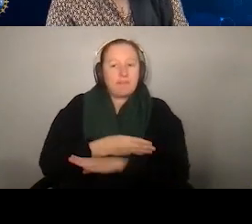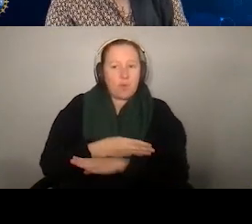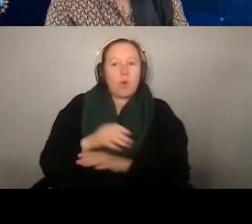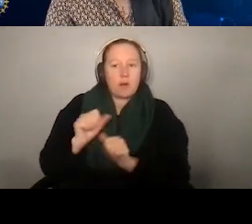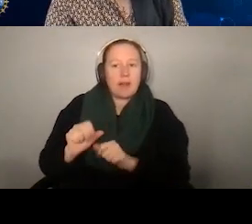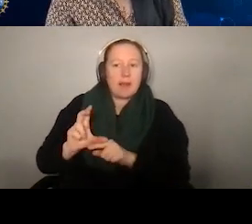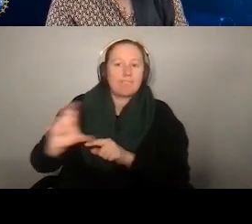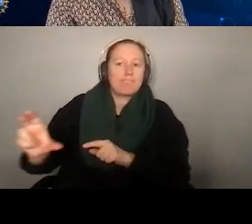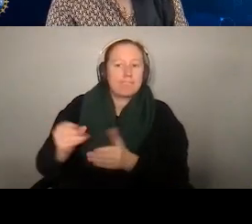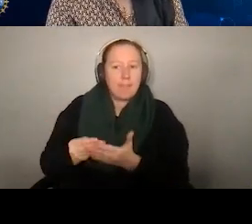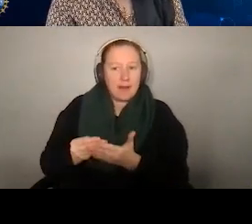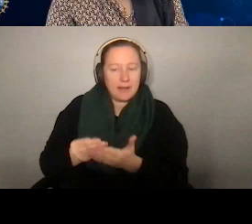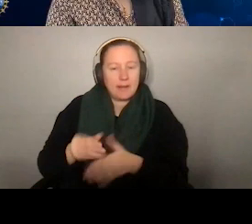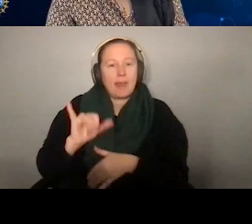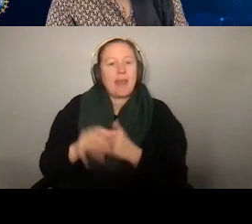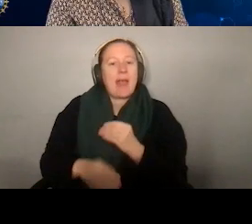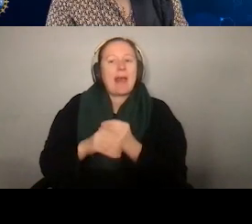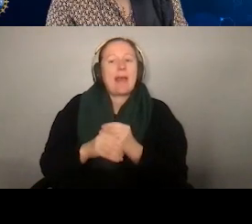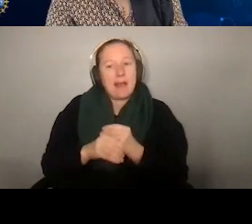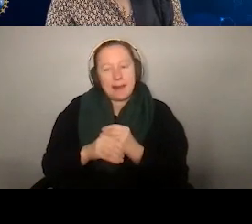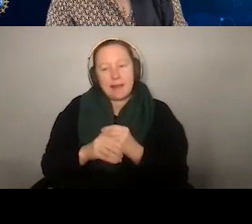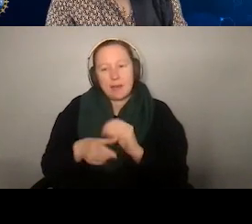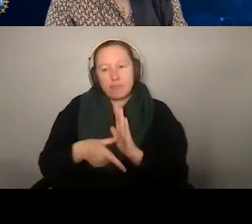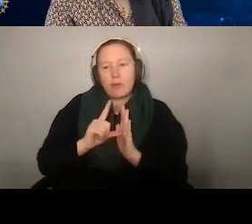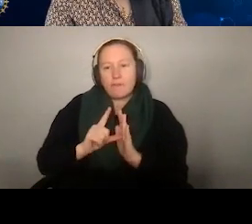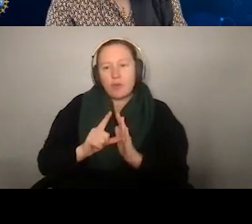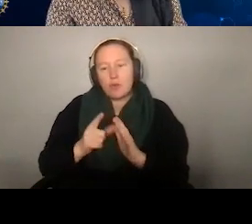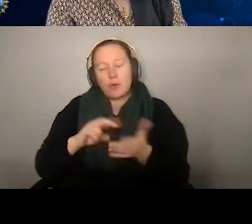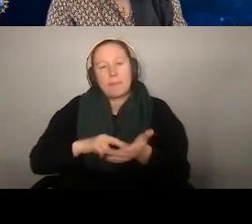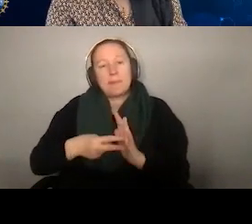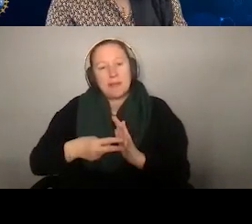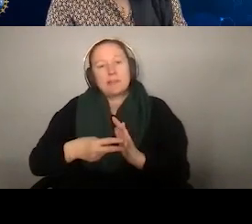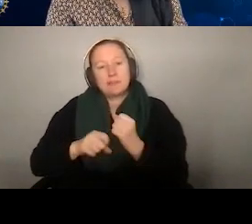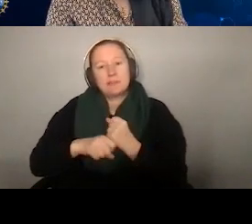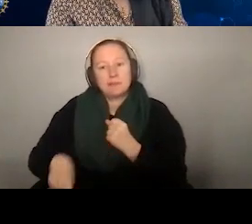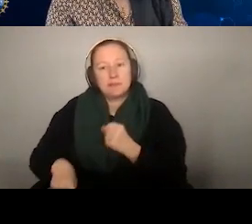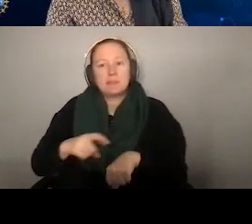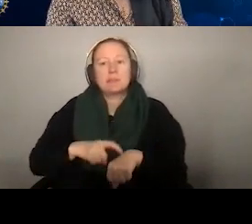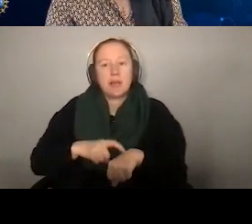This additional review layer can add to the time required to process your request and make delayed payments.